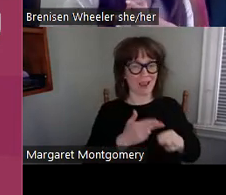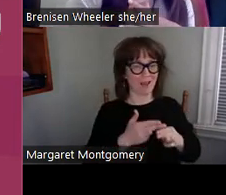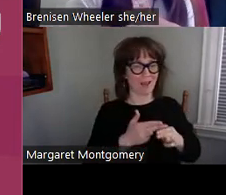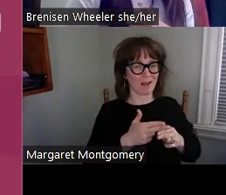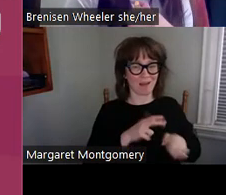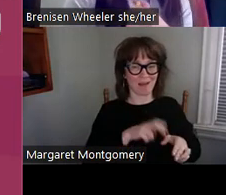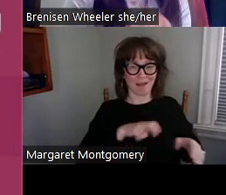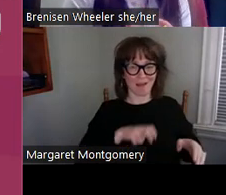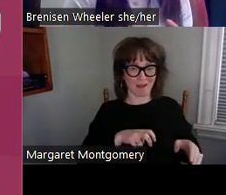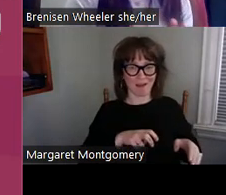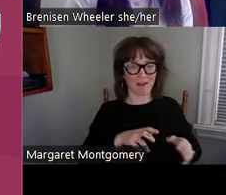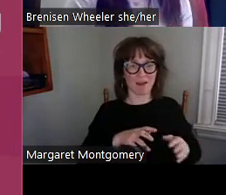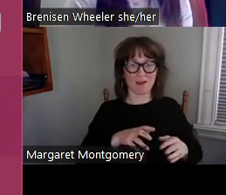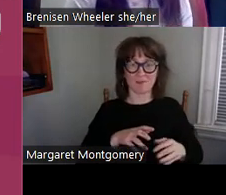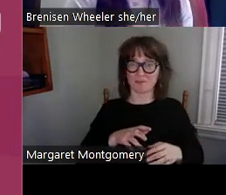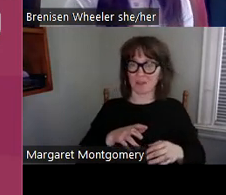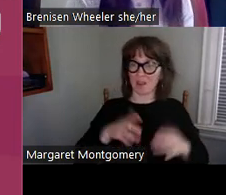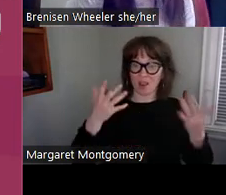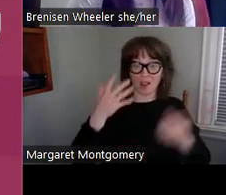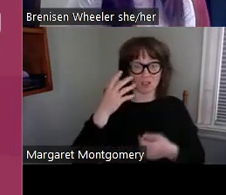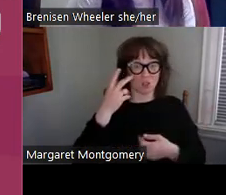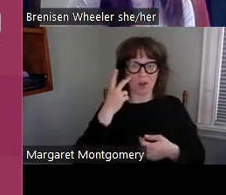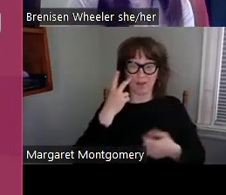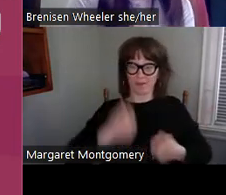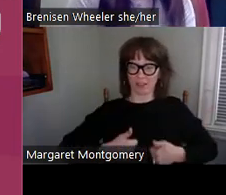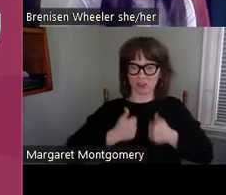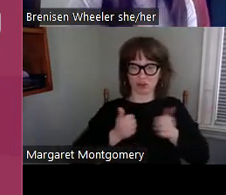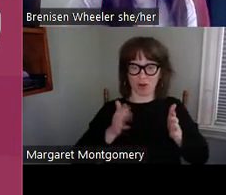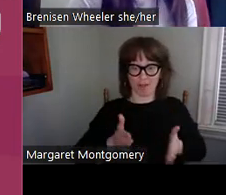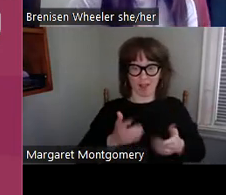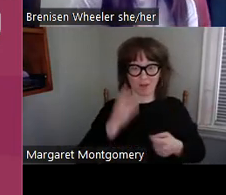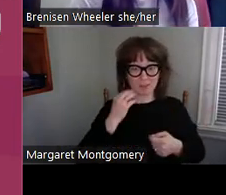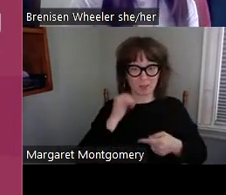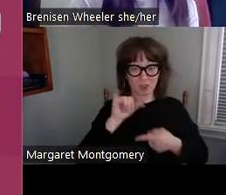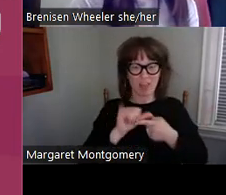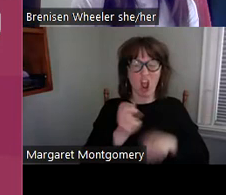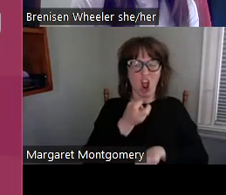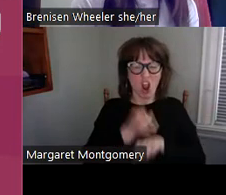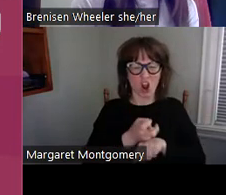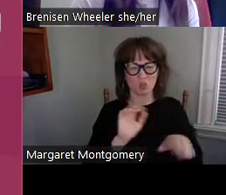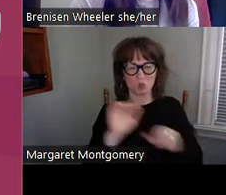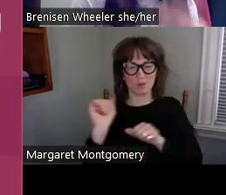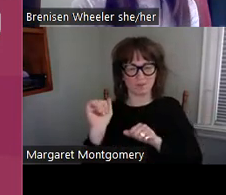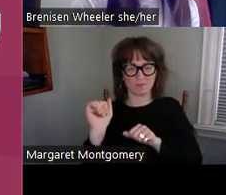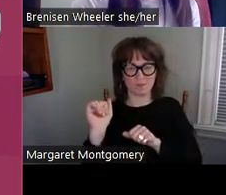onto for hope when they piece the person's true nature is 12:34:57 revealed. And so for those of you who put your strategic intensity.